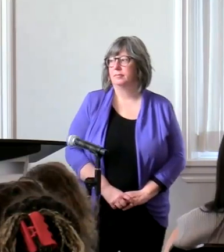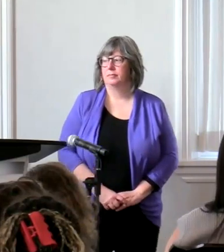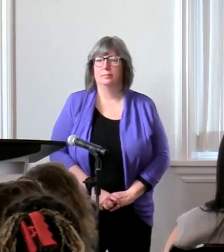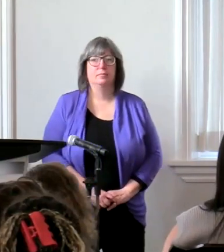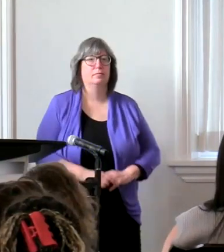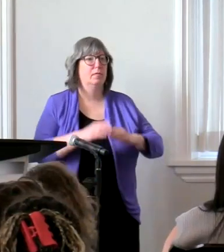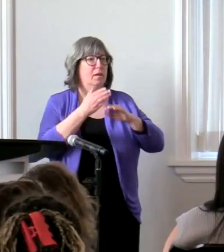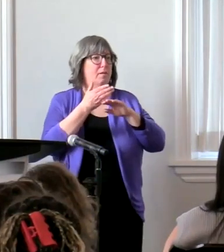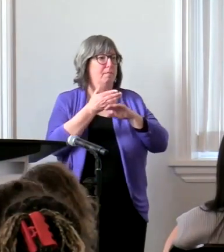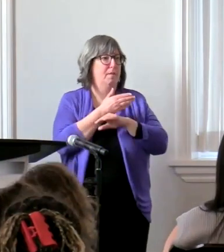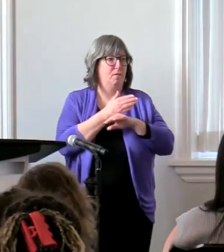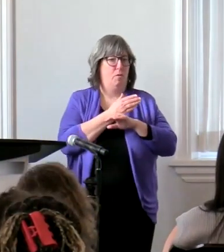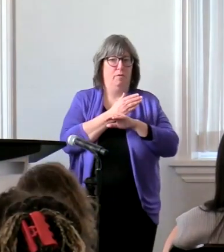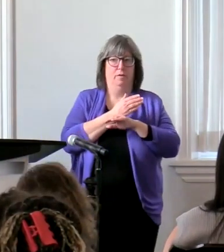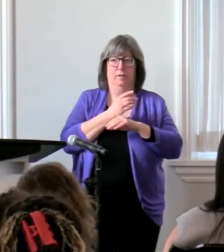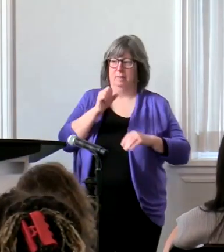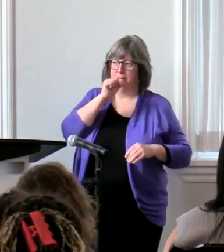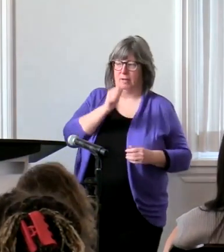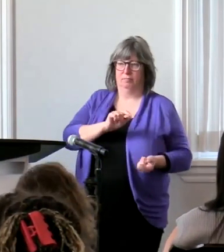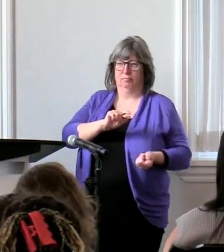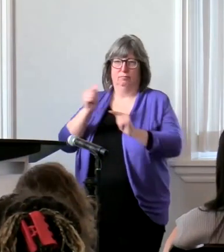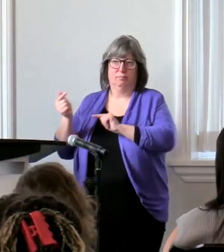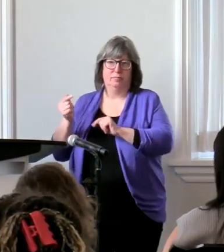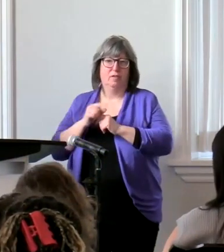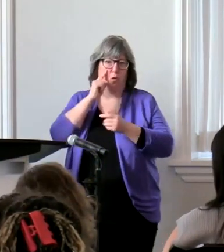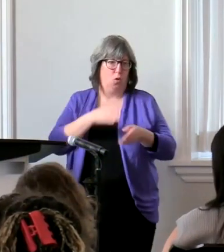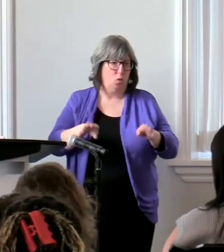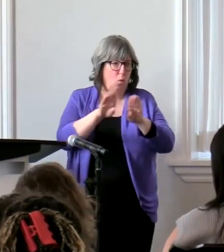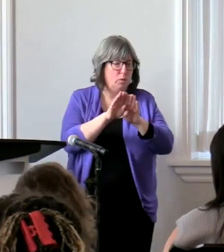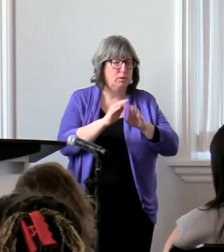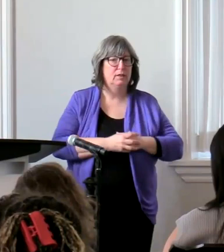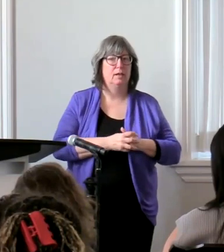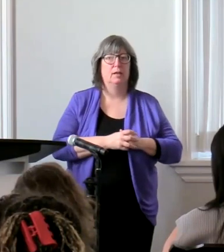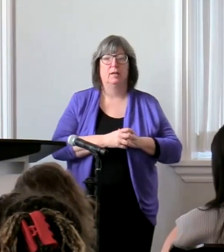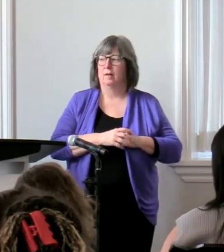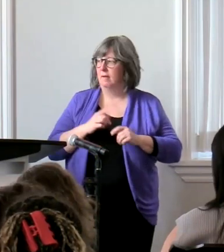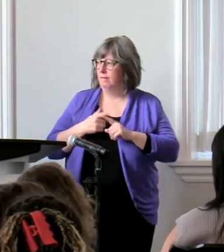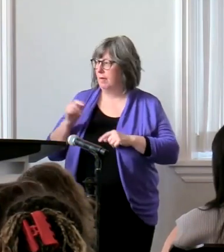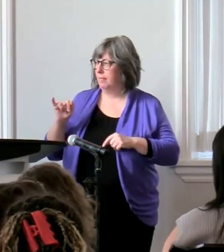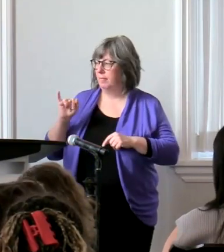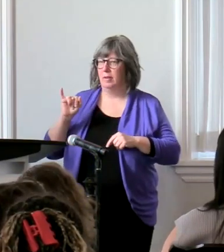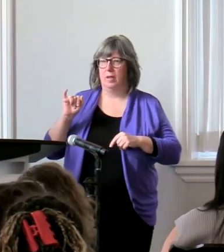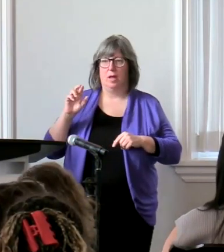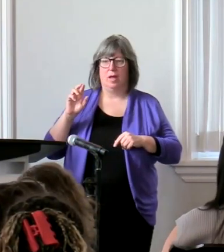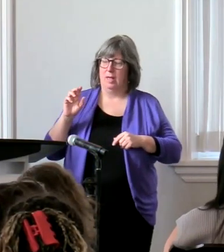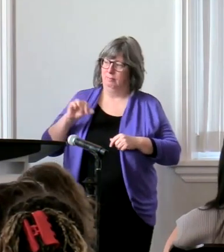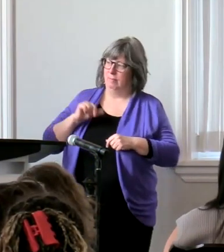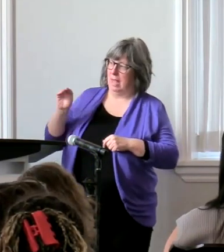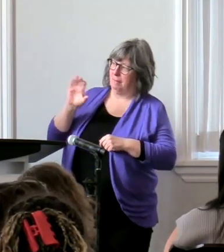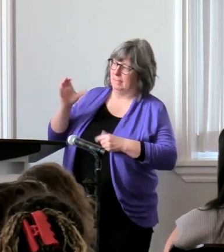Before I relinquish the mic for closing from our esteemed emcee, Shelley,